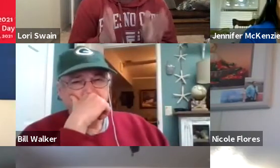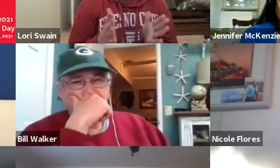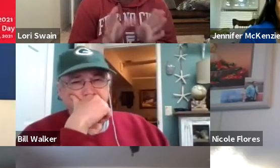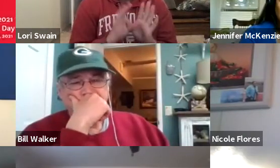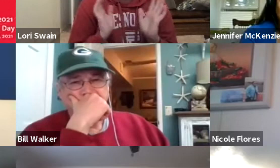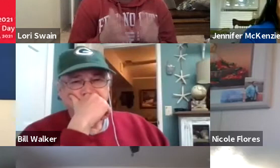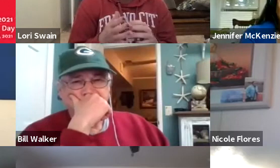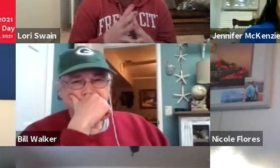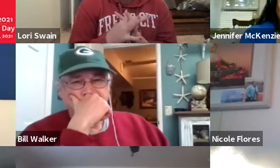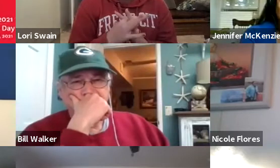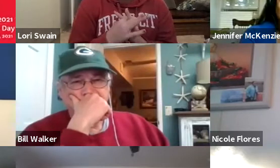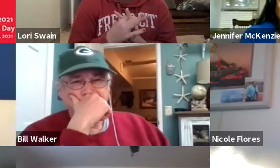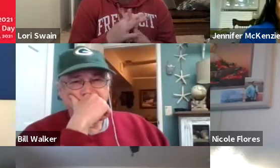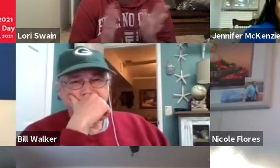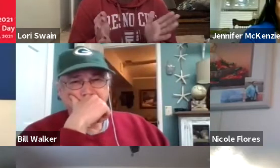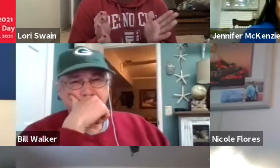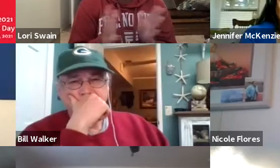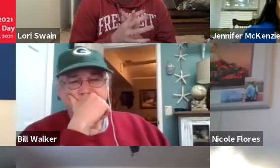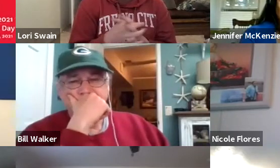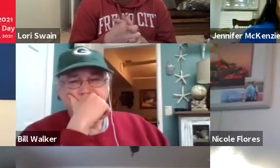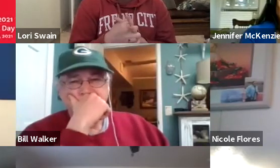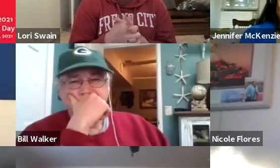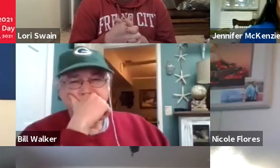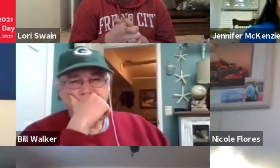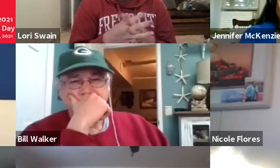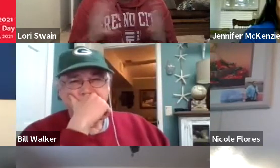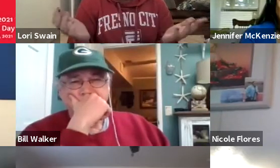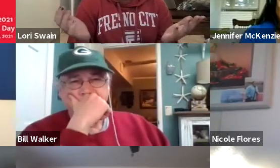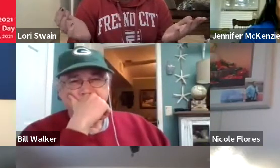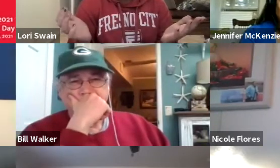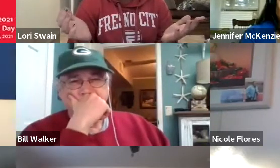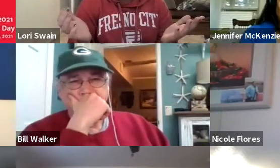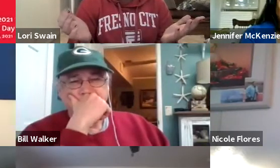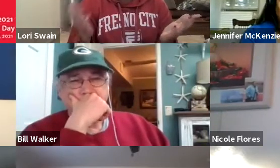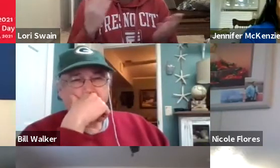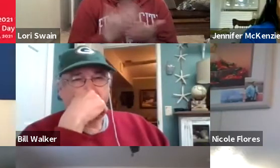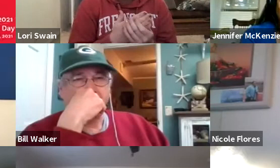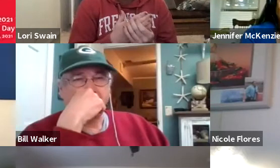don't like this class, the students don't like this class, or whatever. And he's like, you know, I kind of agree, but the advisory